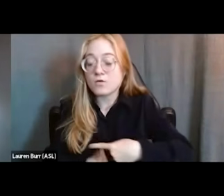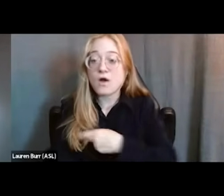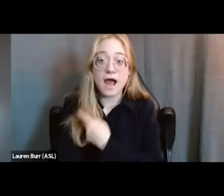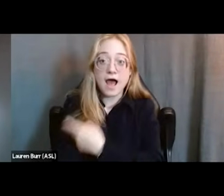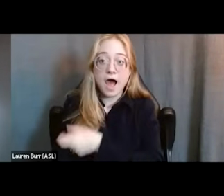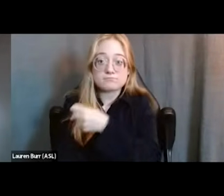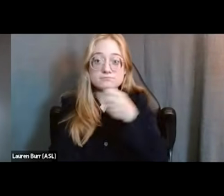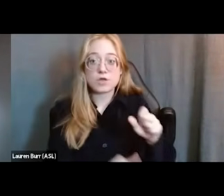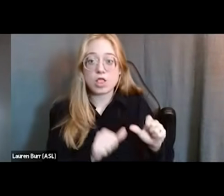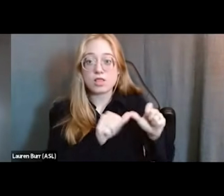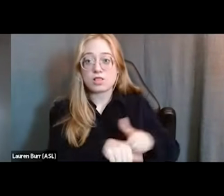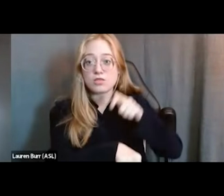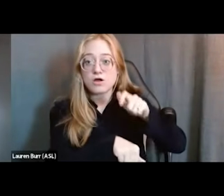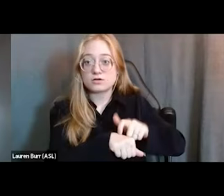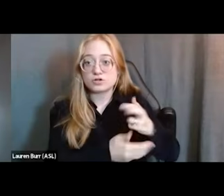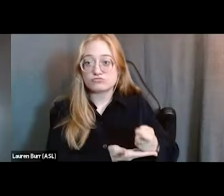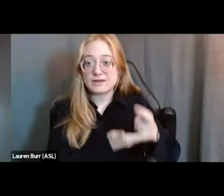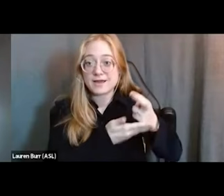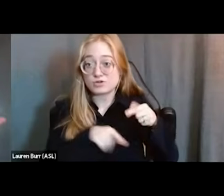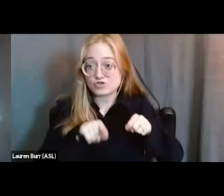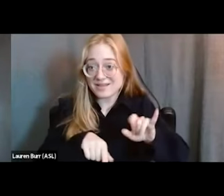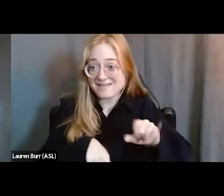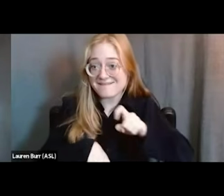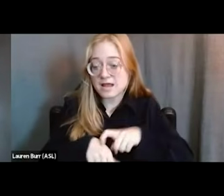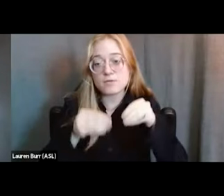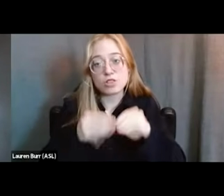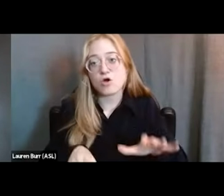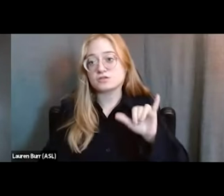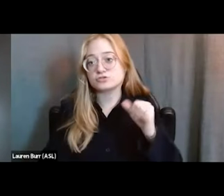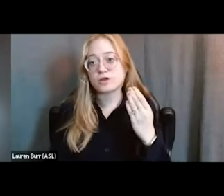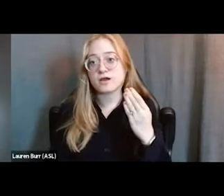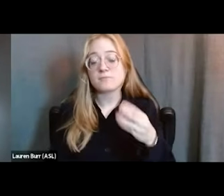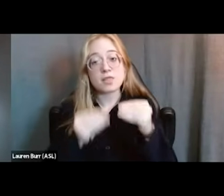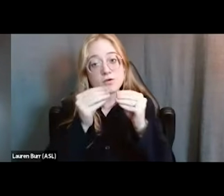And in that time they lost their employment, they lost their health insurance,